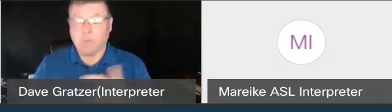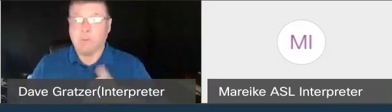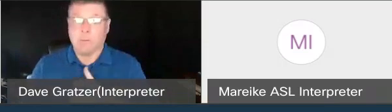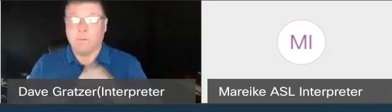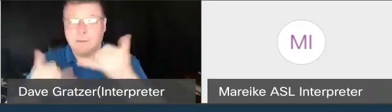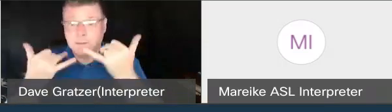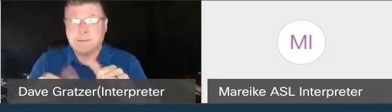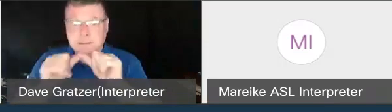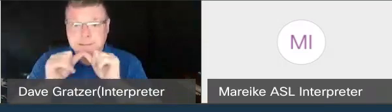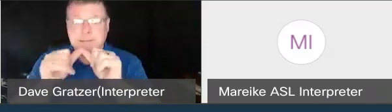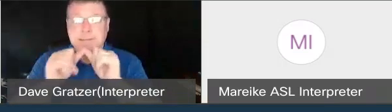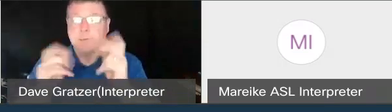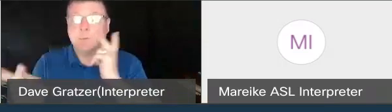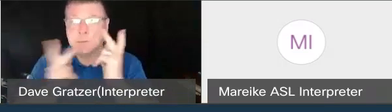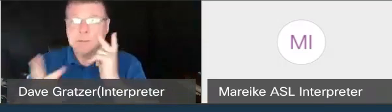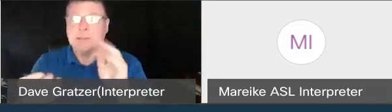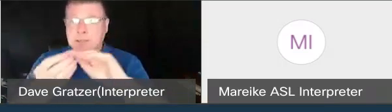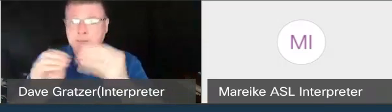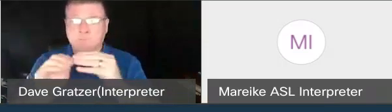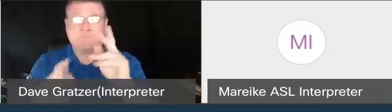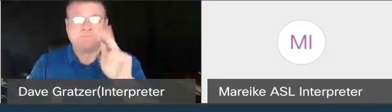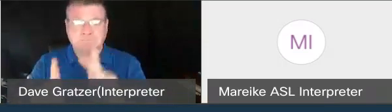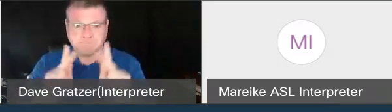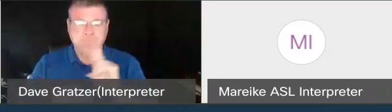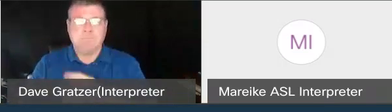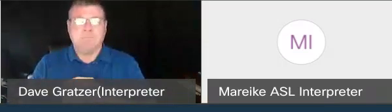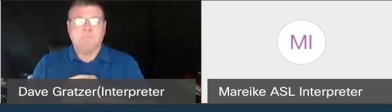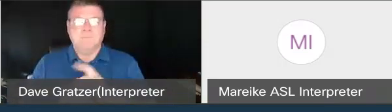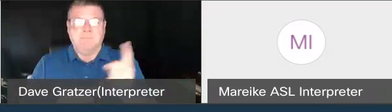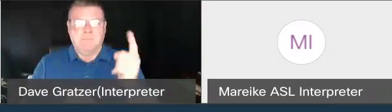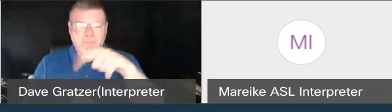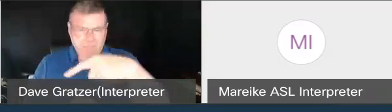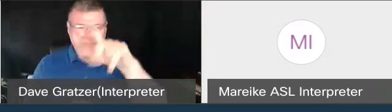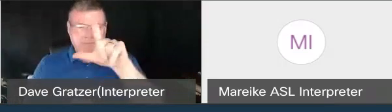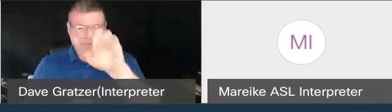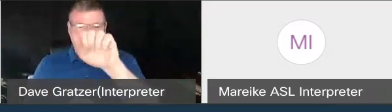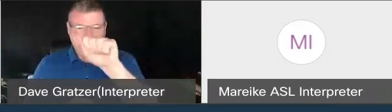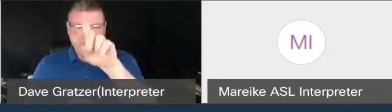uh, to see a goodly number of, uh, PLEADS clients coming, uh, despite the pandemic.